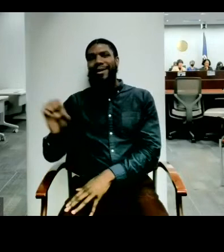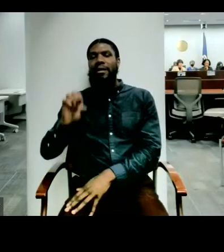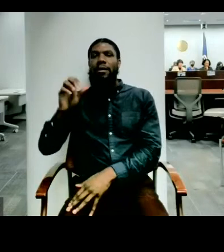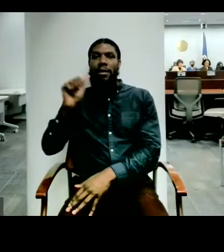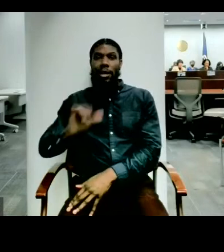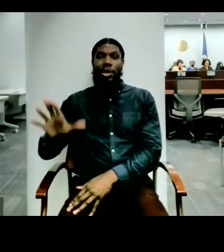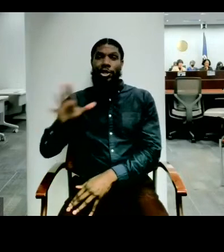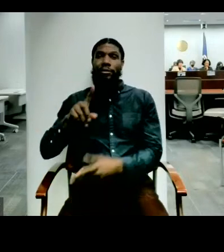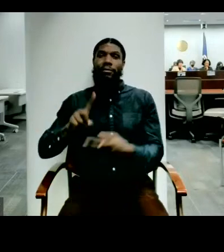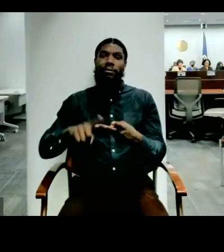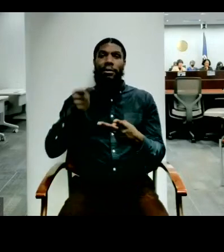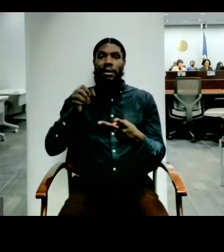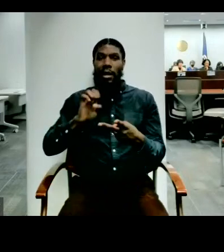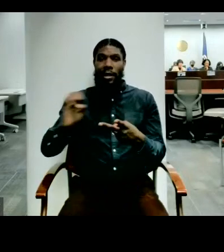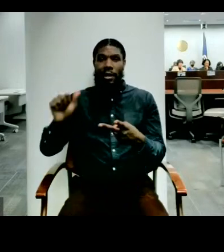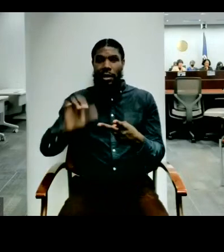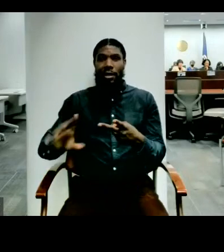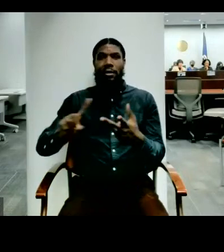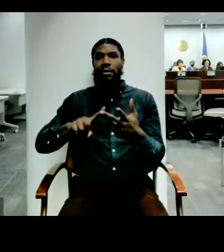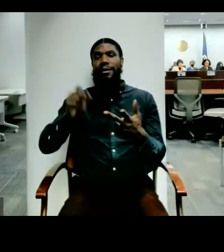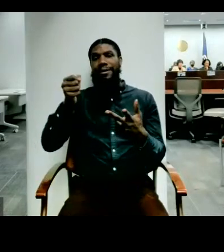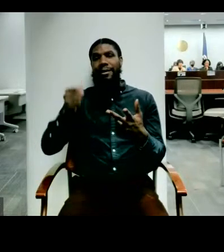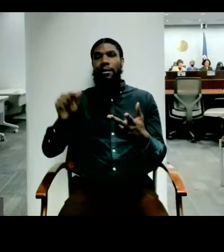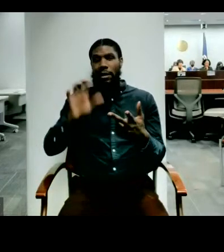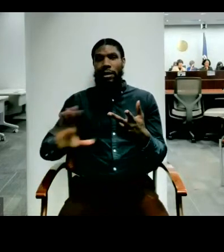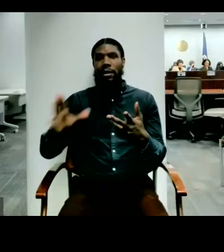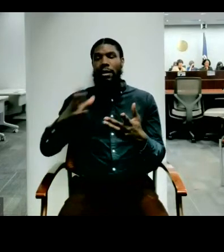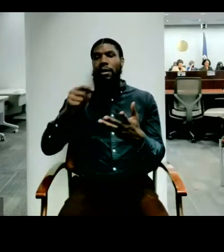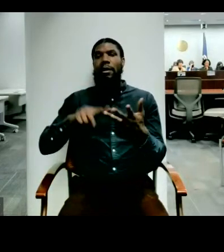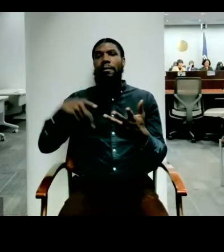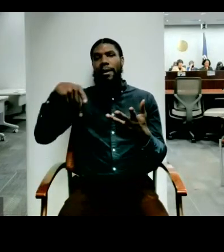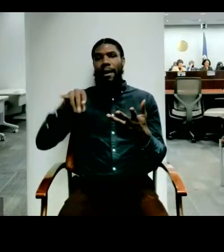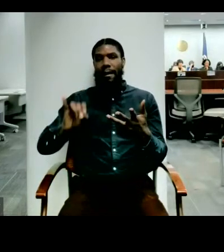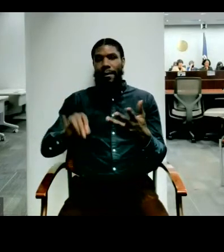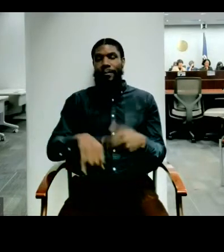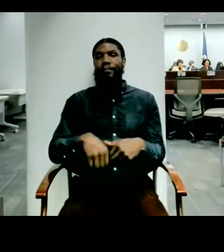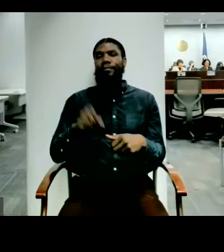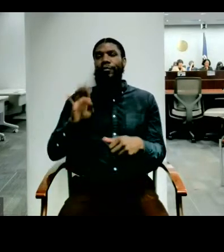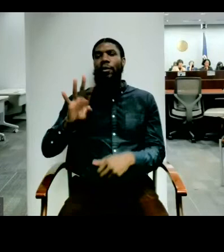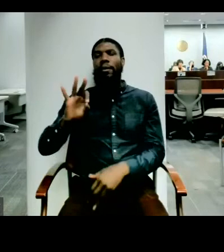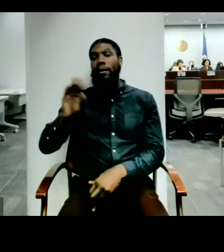south Asian and Pacific Islander. 49% take place in public street,